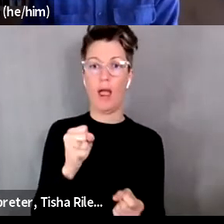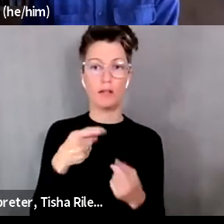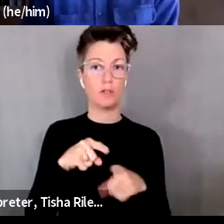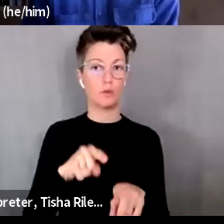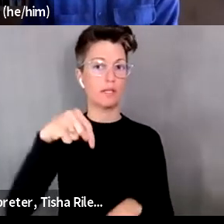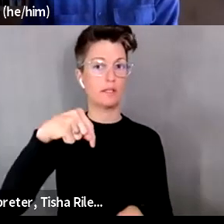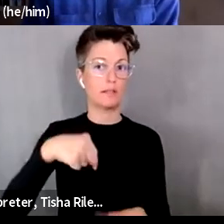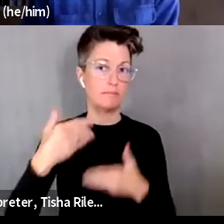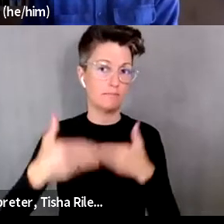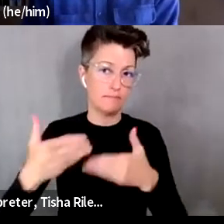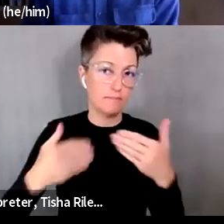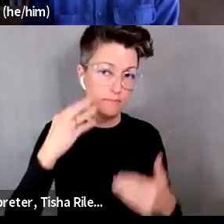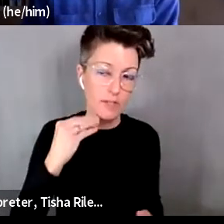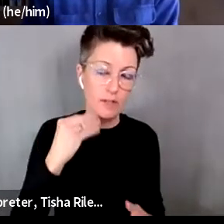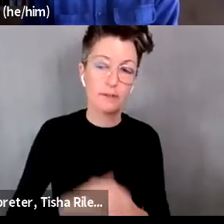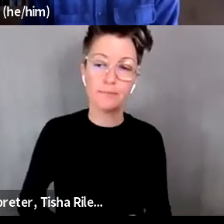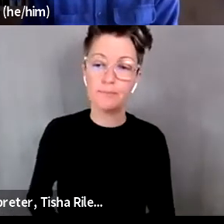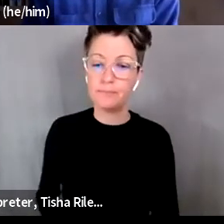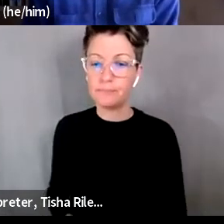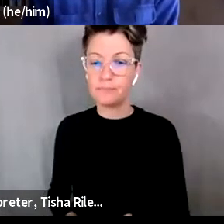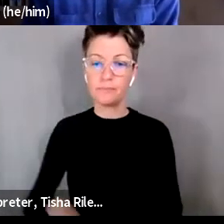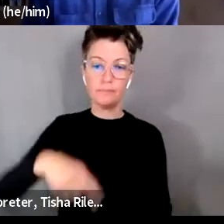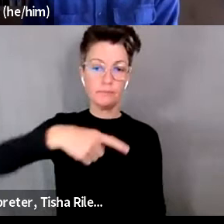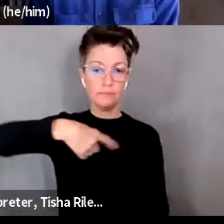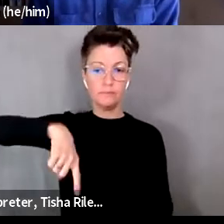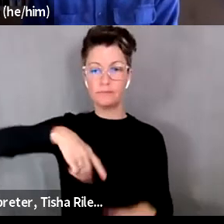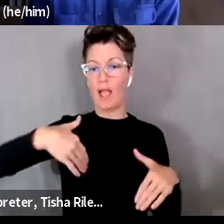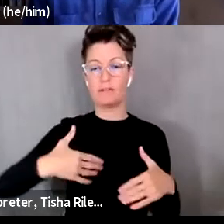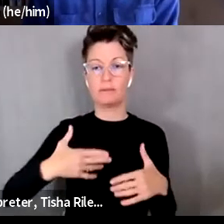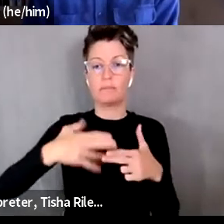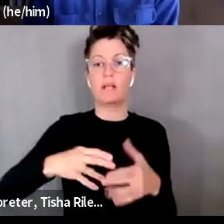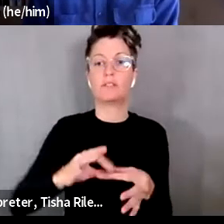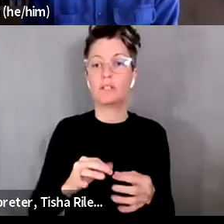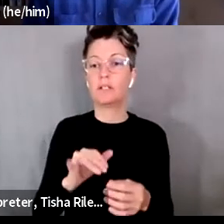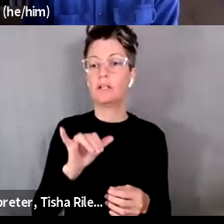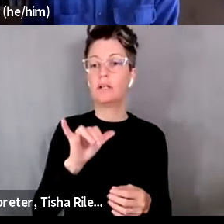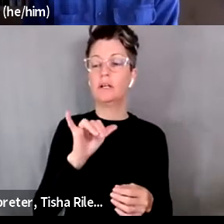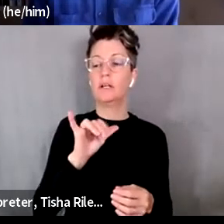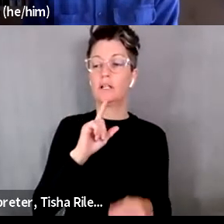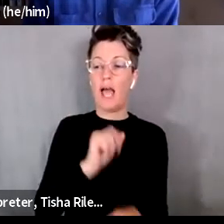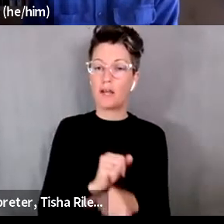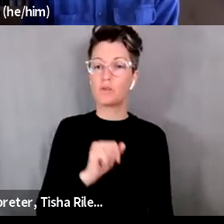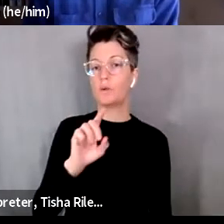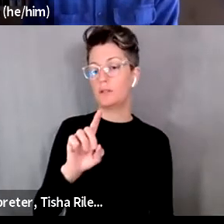one of the things we haven't mentioned yet is the actual death and dying scenes.